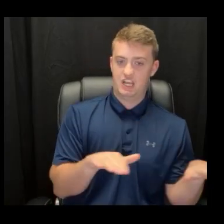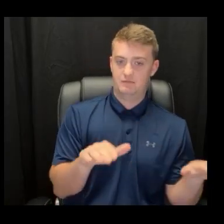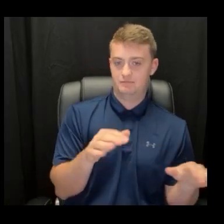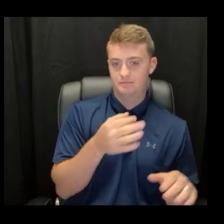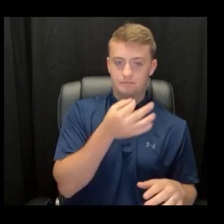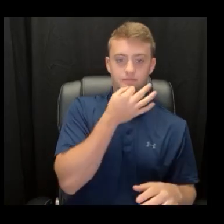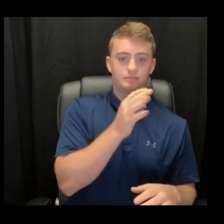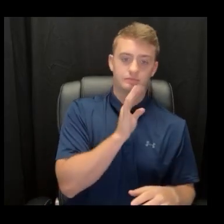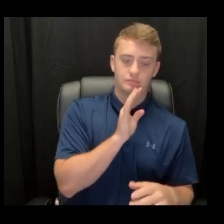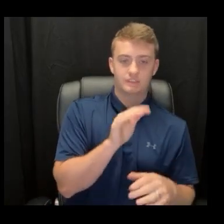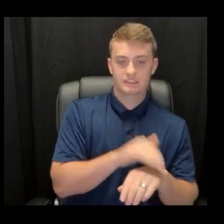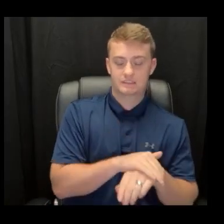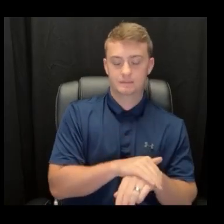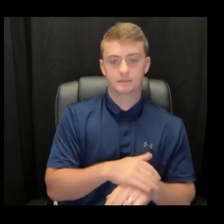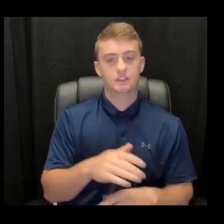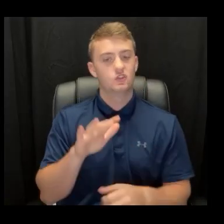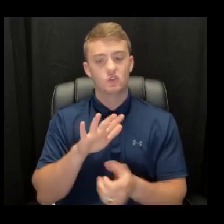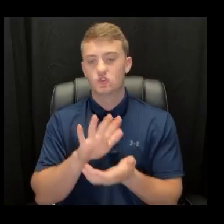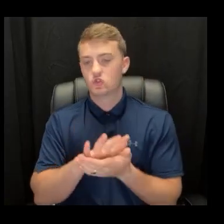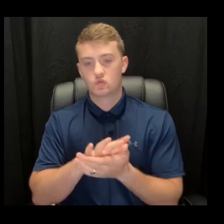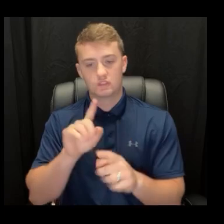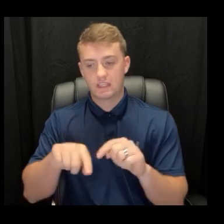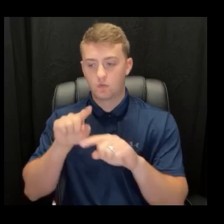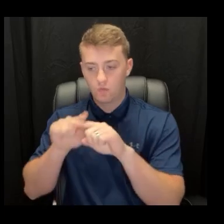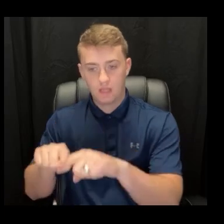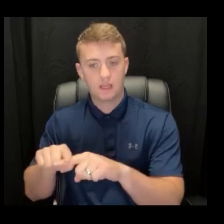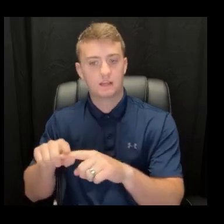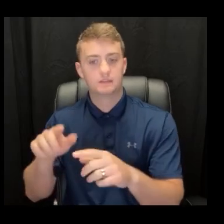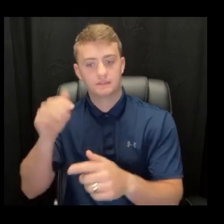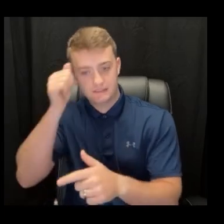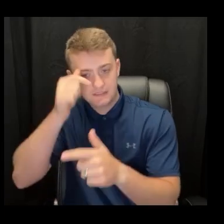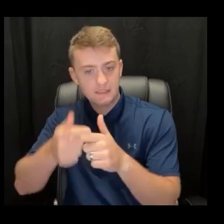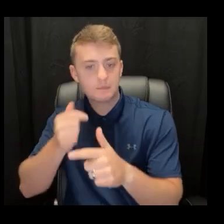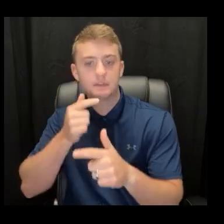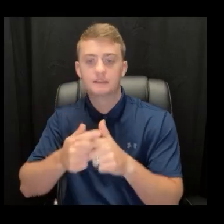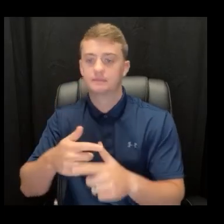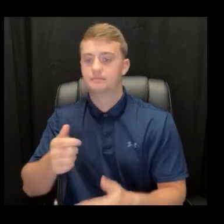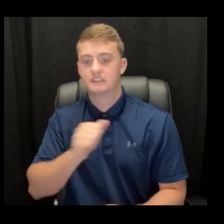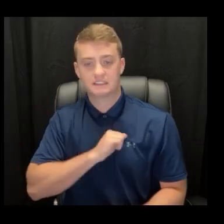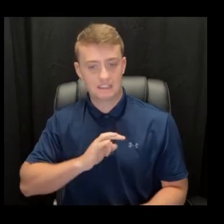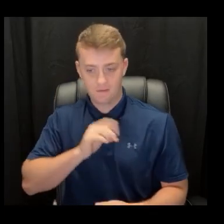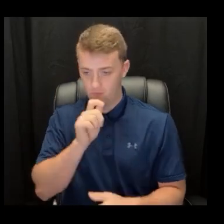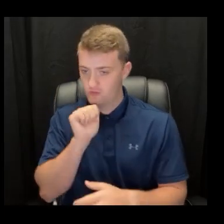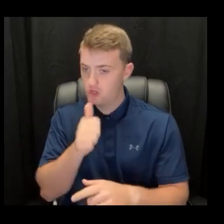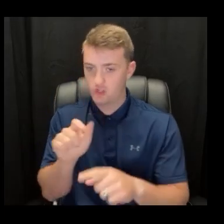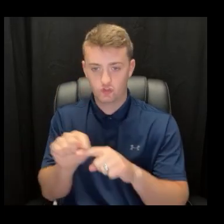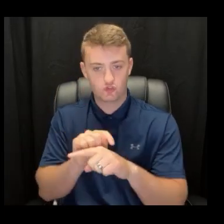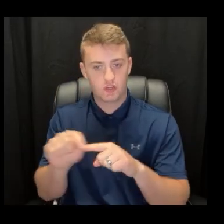Schools may not rely on children, sibling, or untrained school staff to interpret. Interpreters